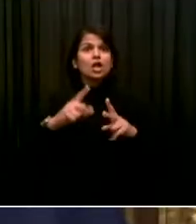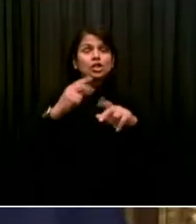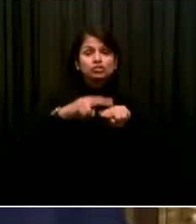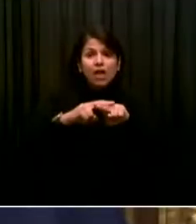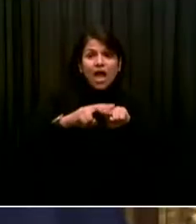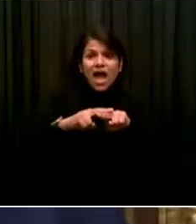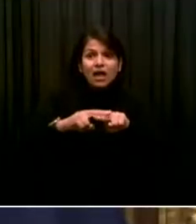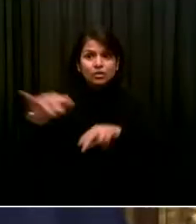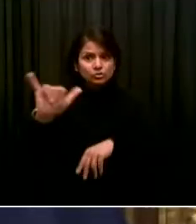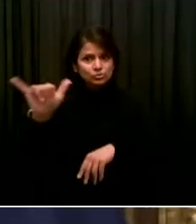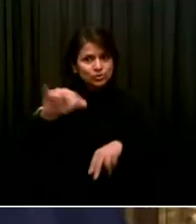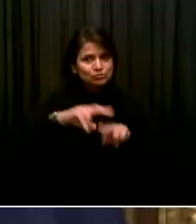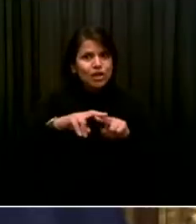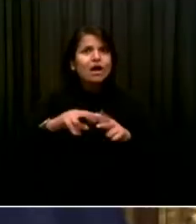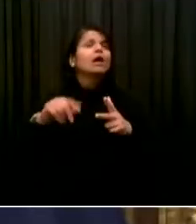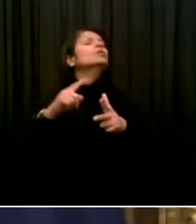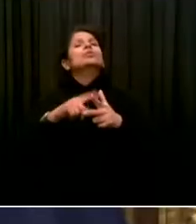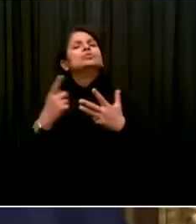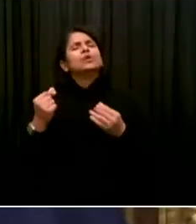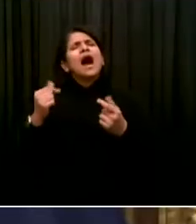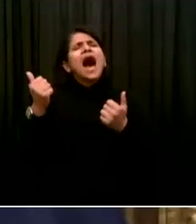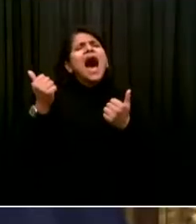WORK WITH STATE LAW ENFORCEMENT